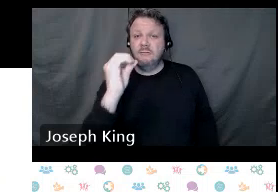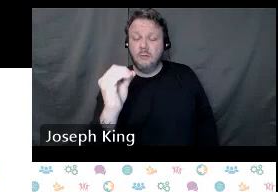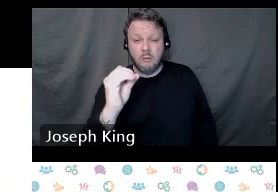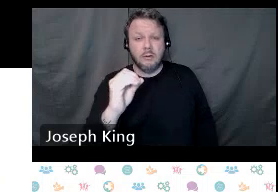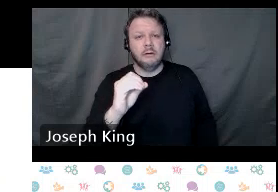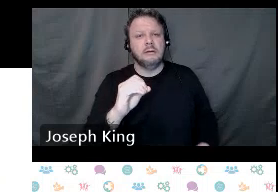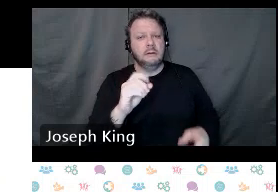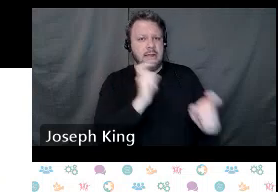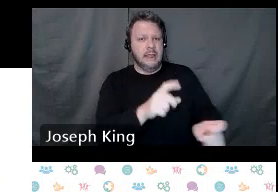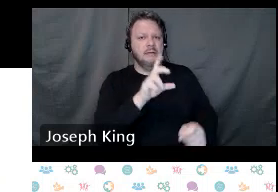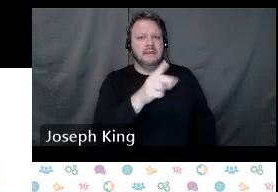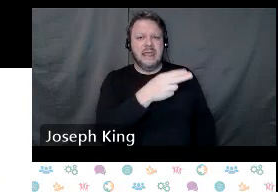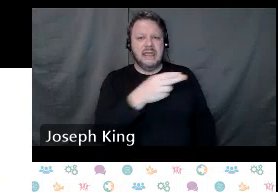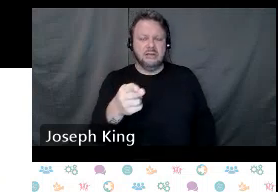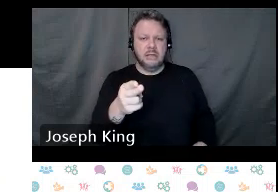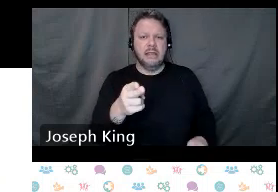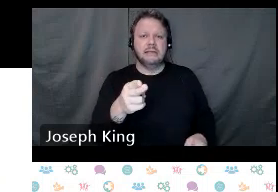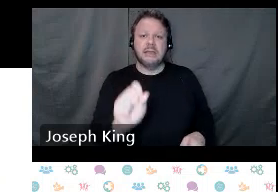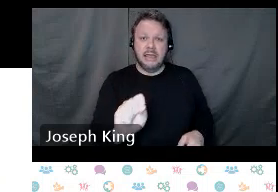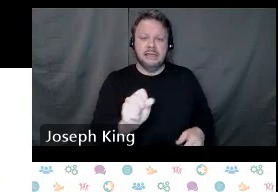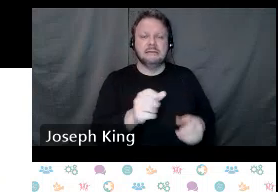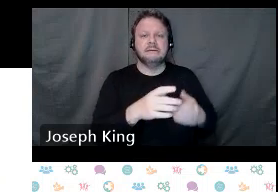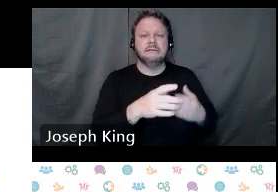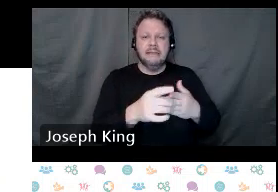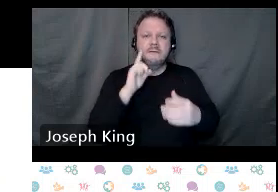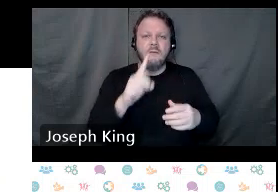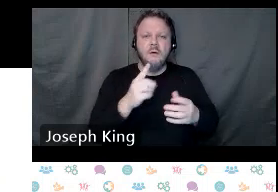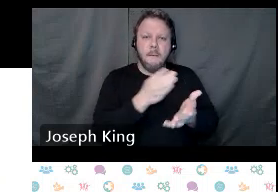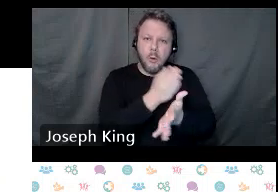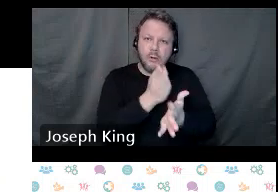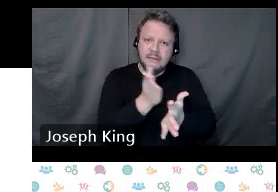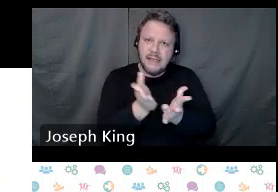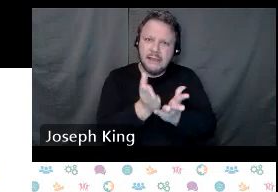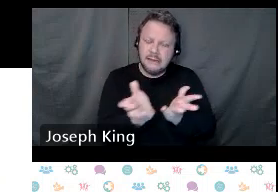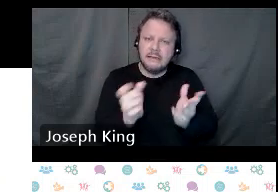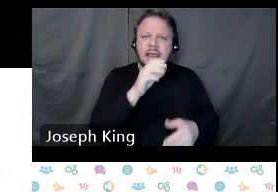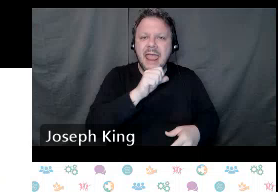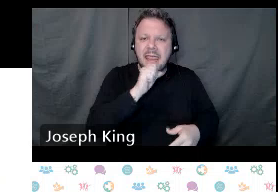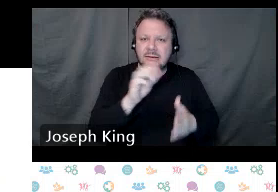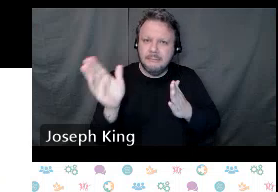Charged North Carolina DHHS with leading the development of a multi sector aging